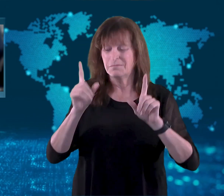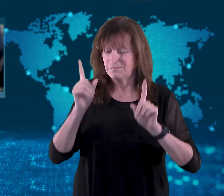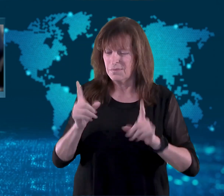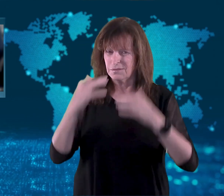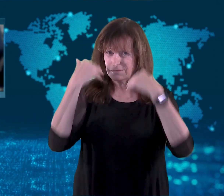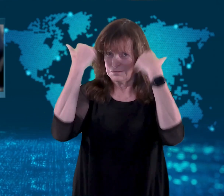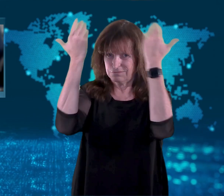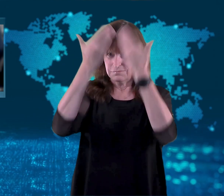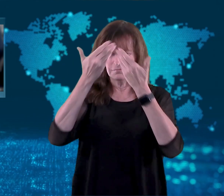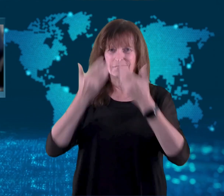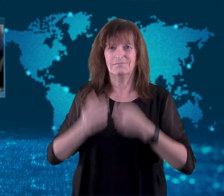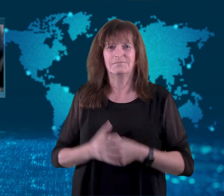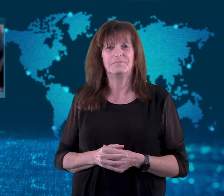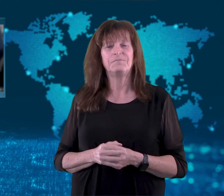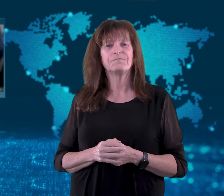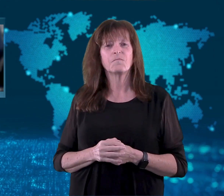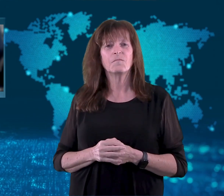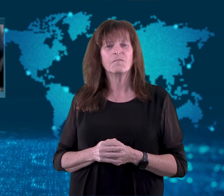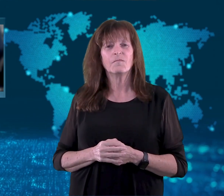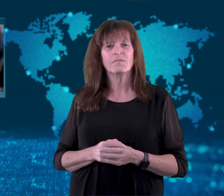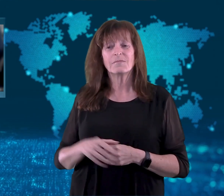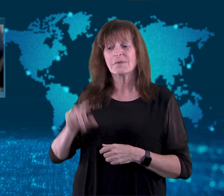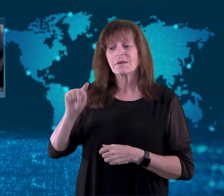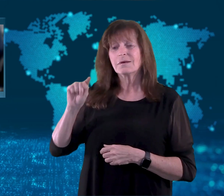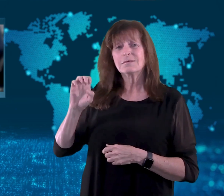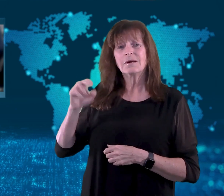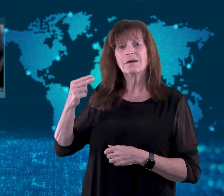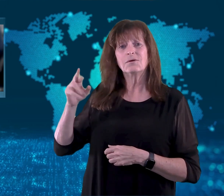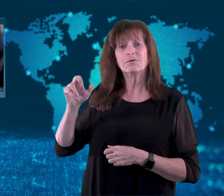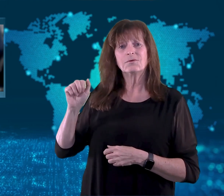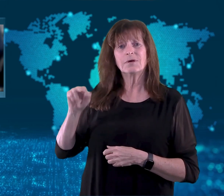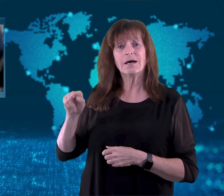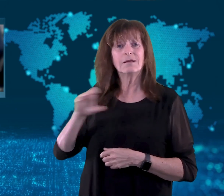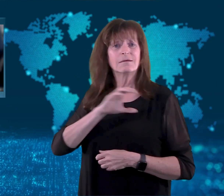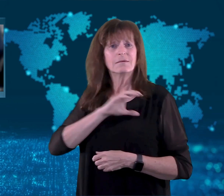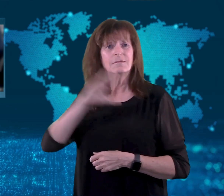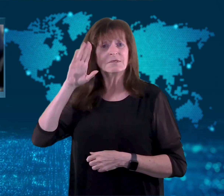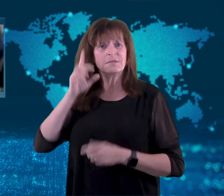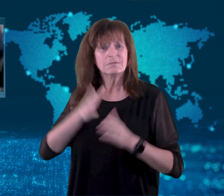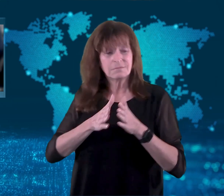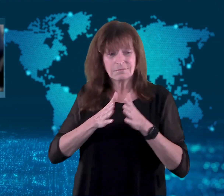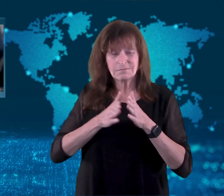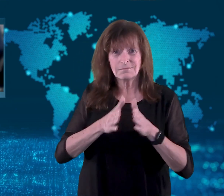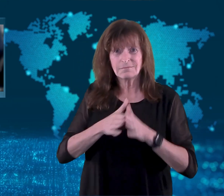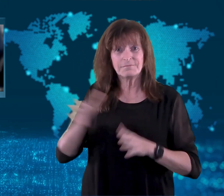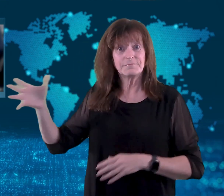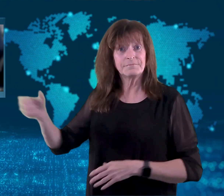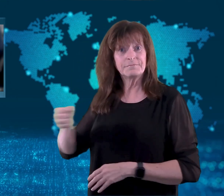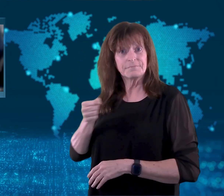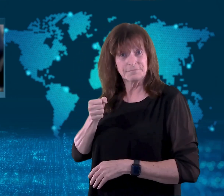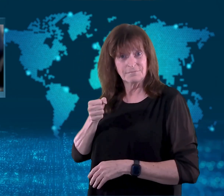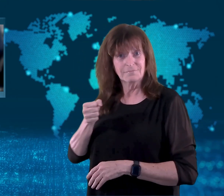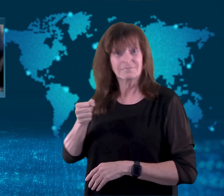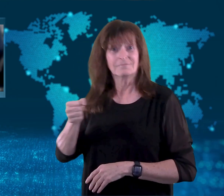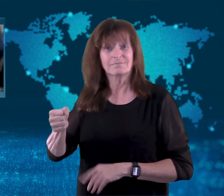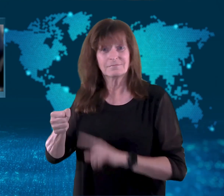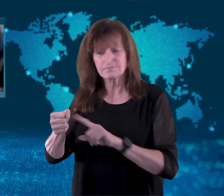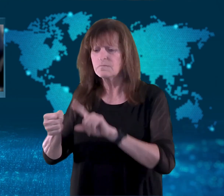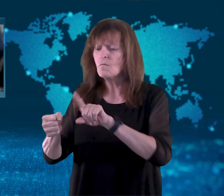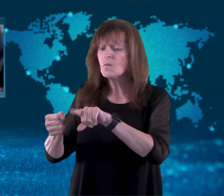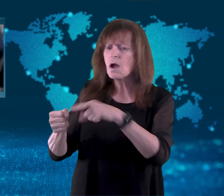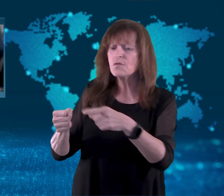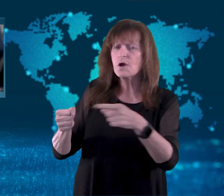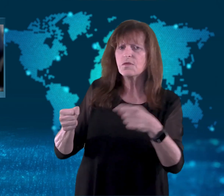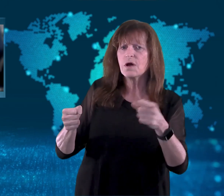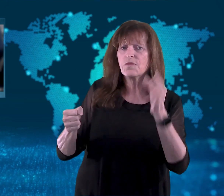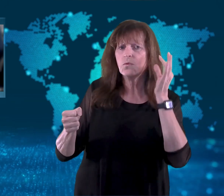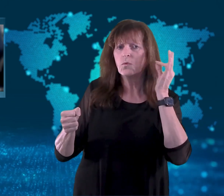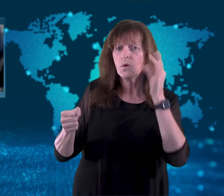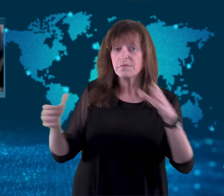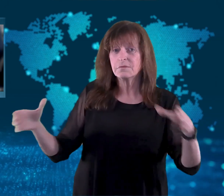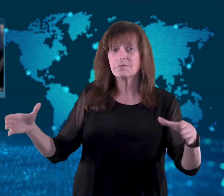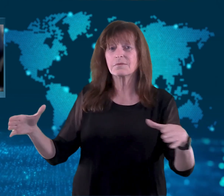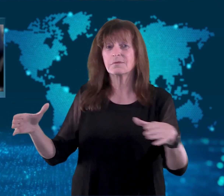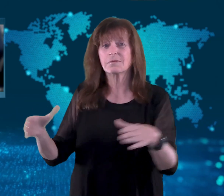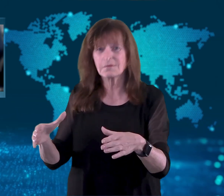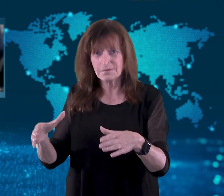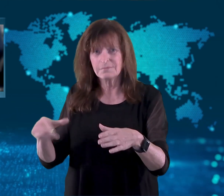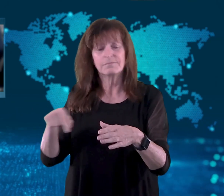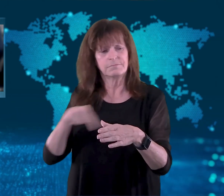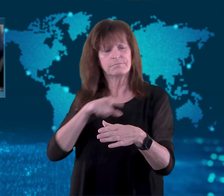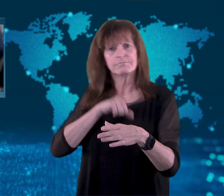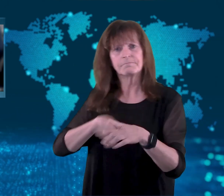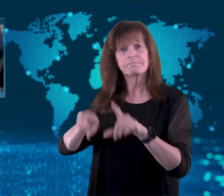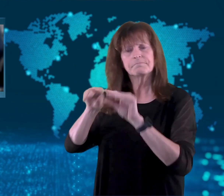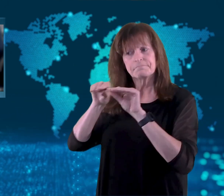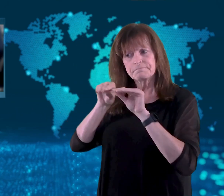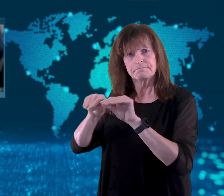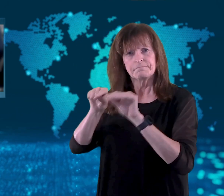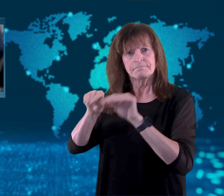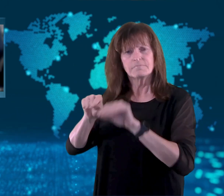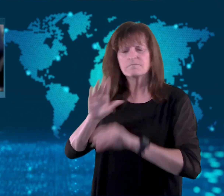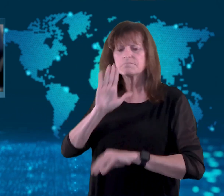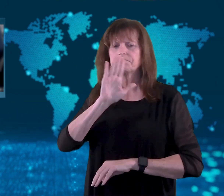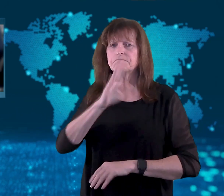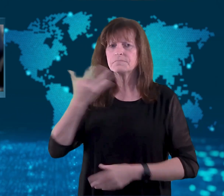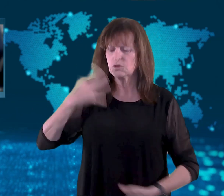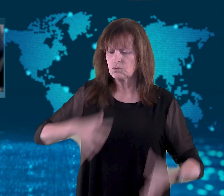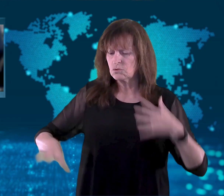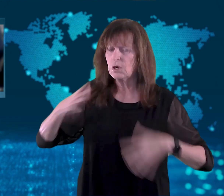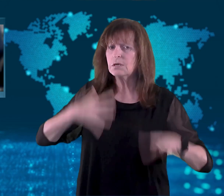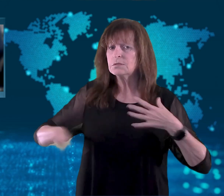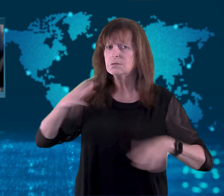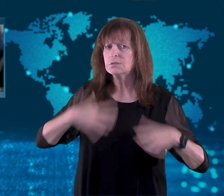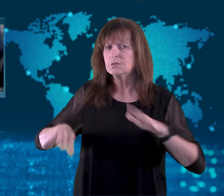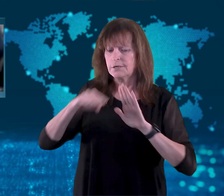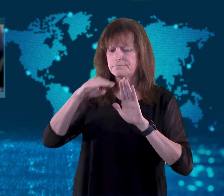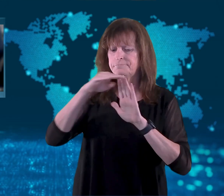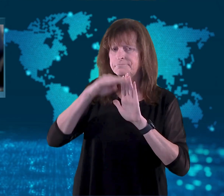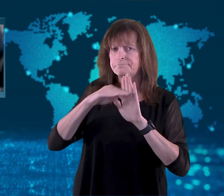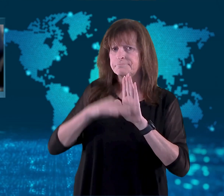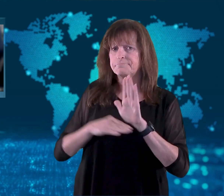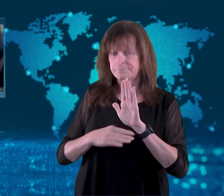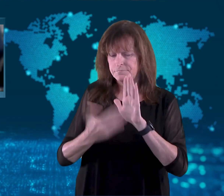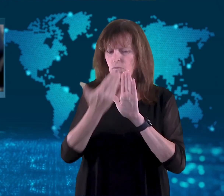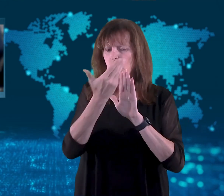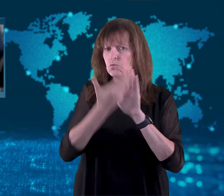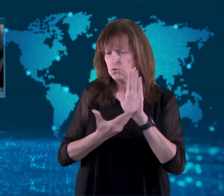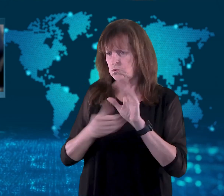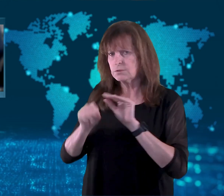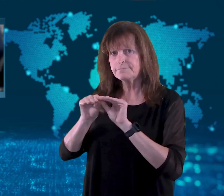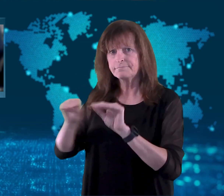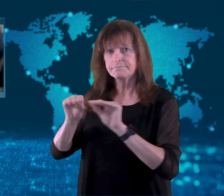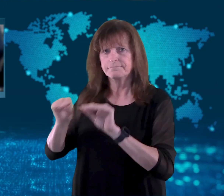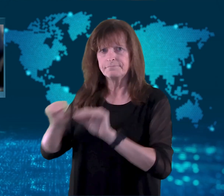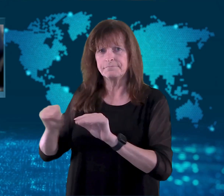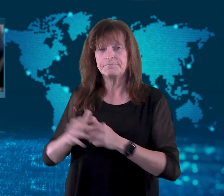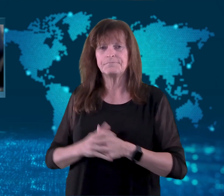Tehran police said that she had been detained with some other women to be instructed about